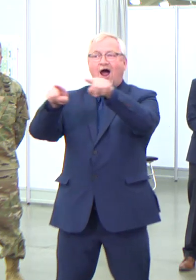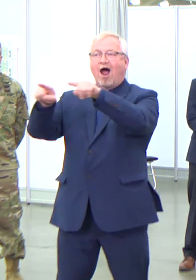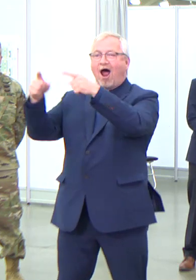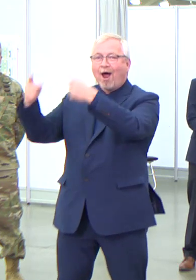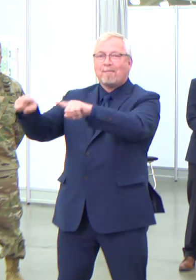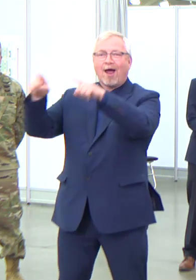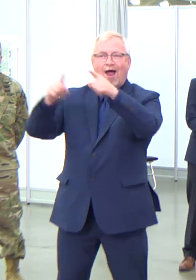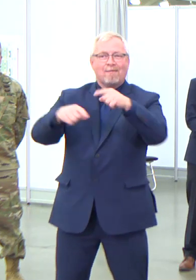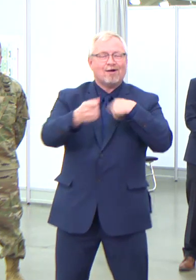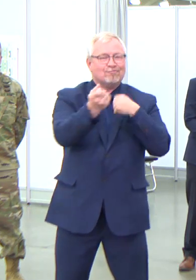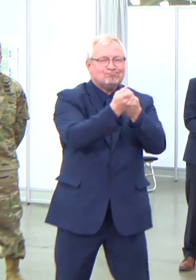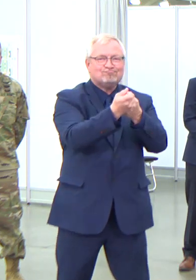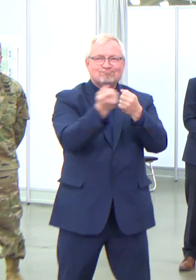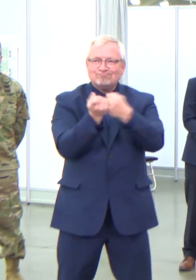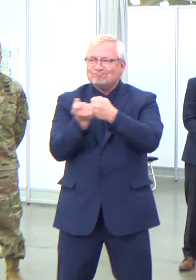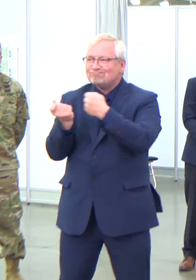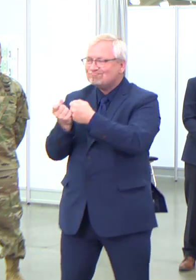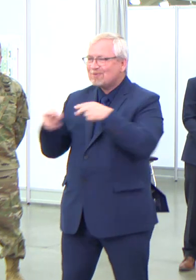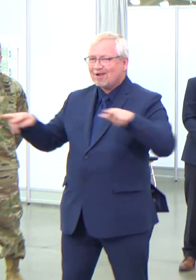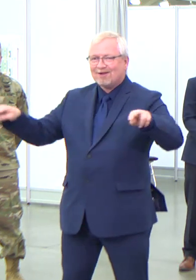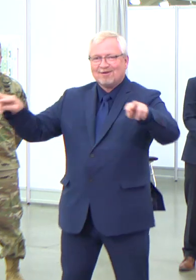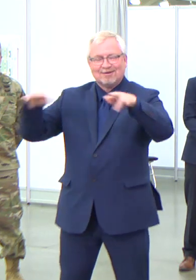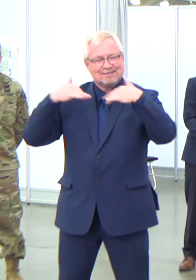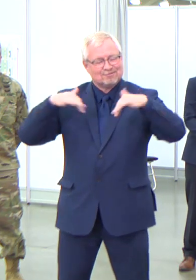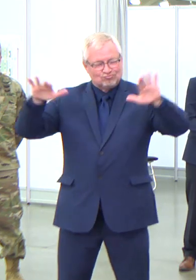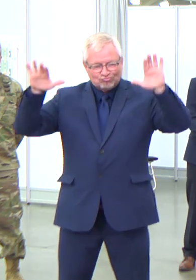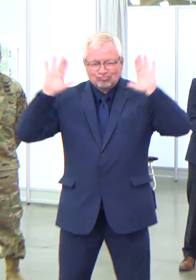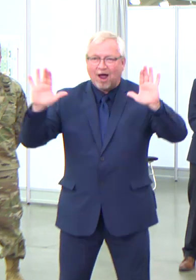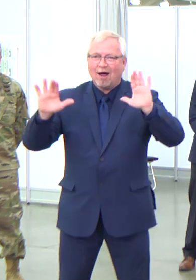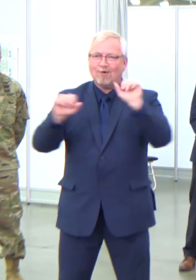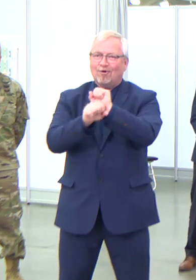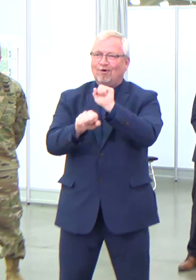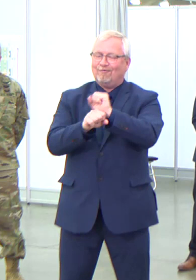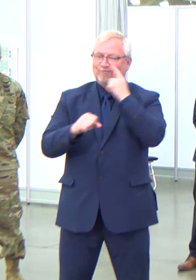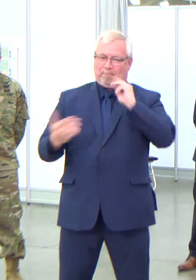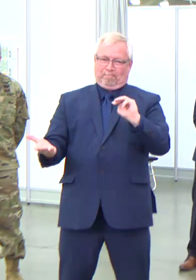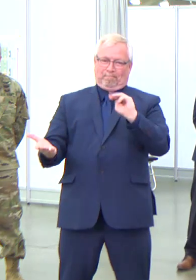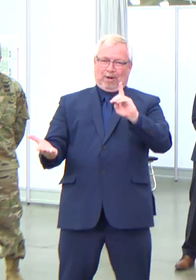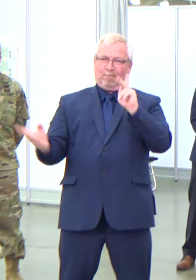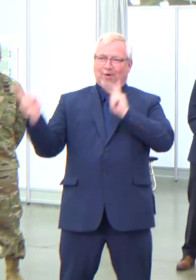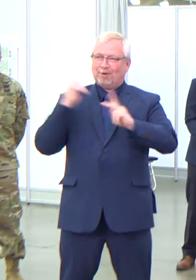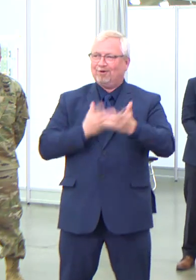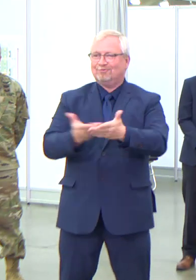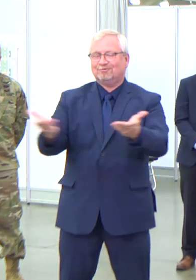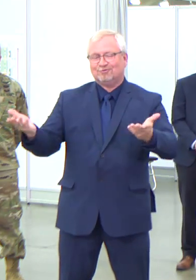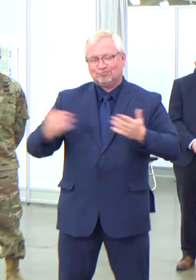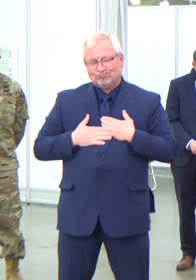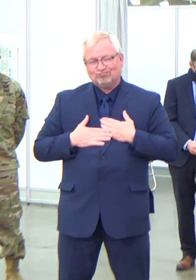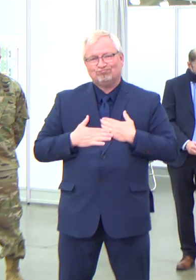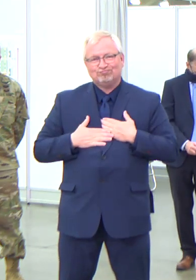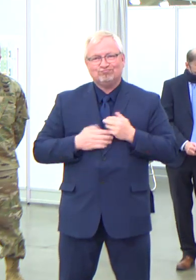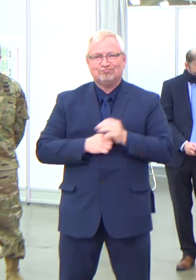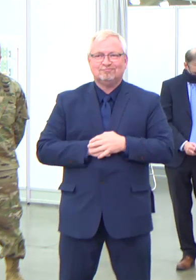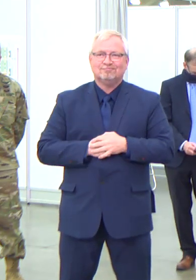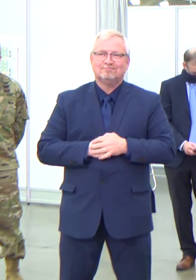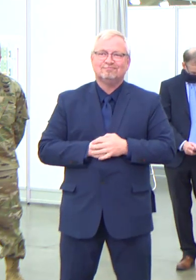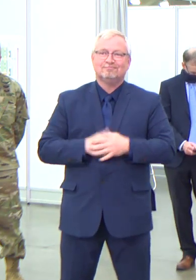There are every day heroes just like this stepping up all across our state. Since we launched our Maryland